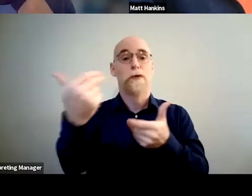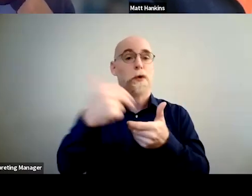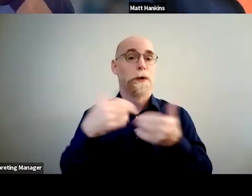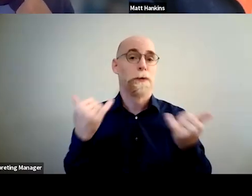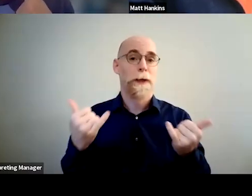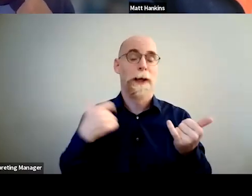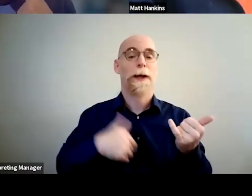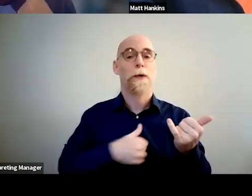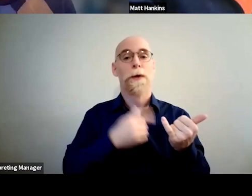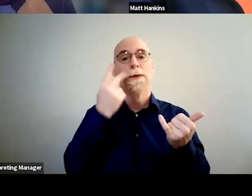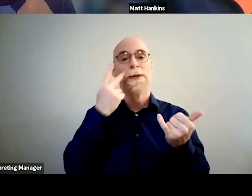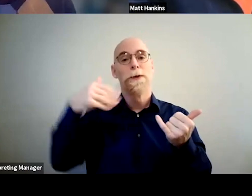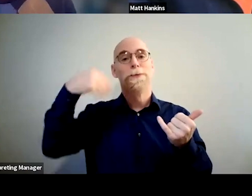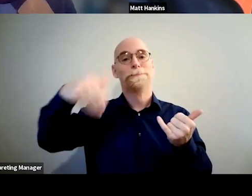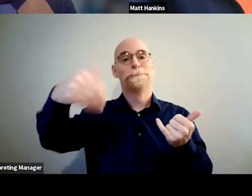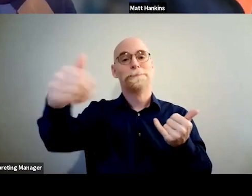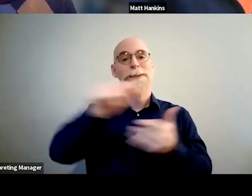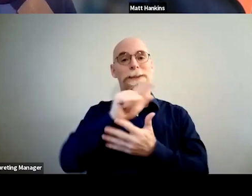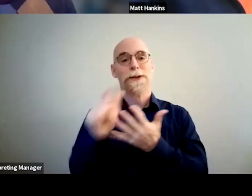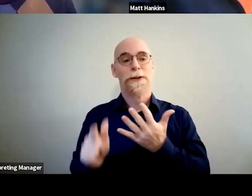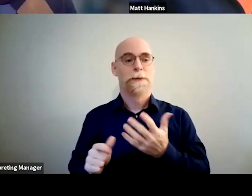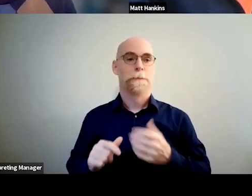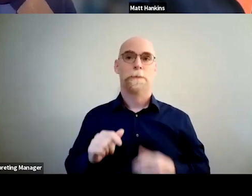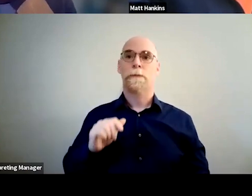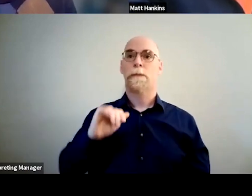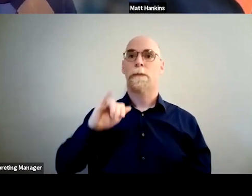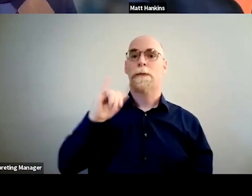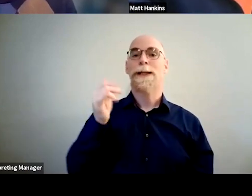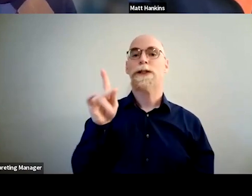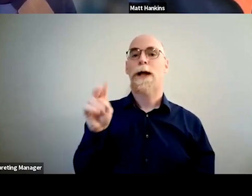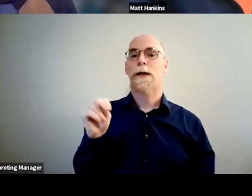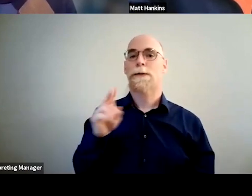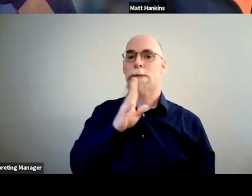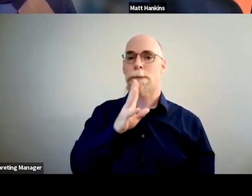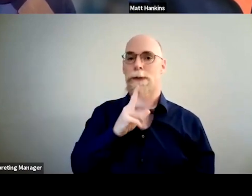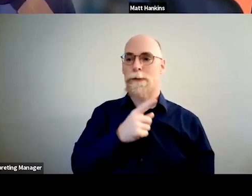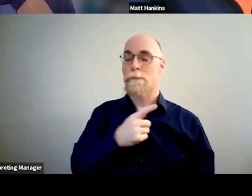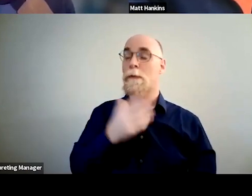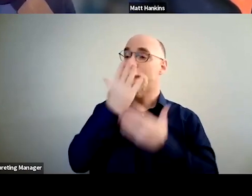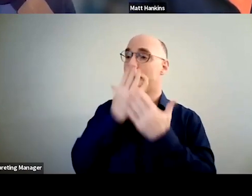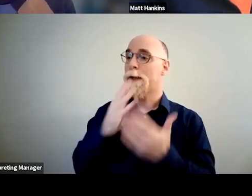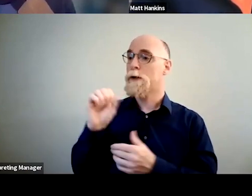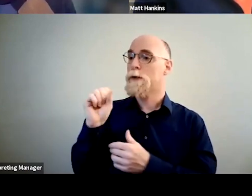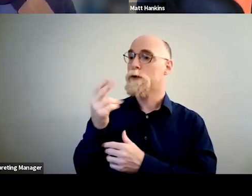Thank you, Shauntee. It's a pleasure to be here, and also a pleasure working with Matt,